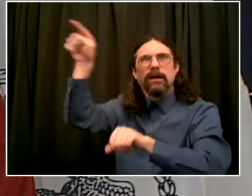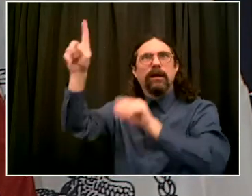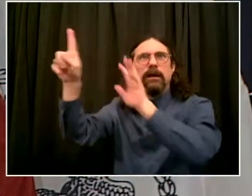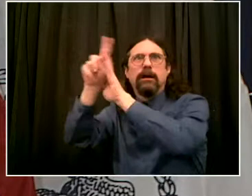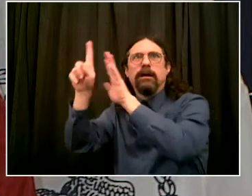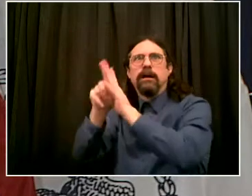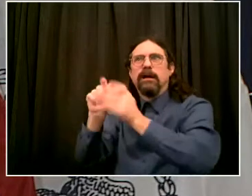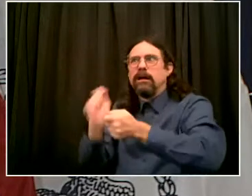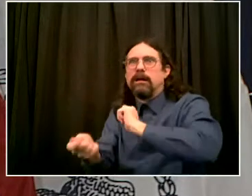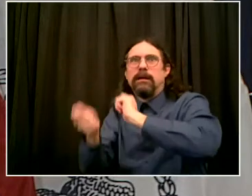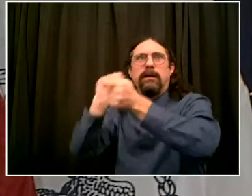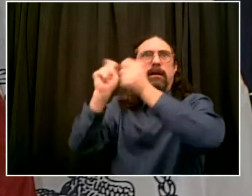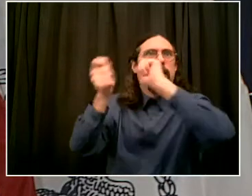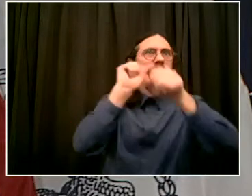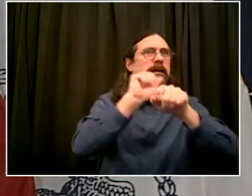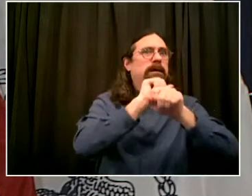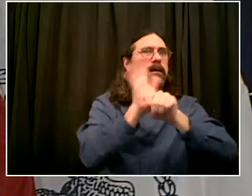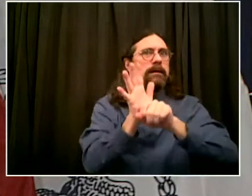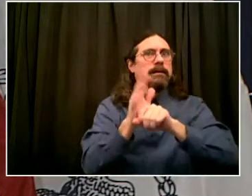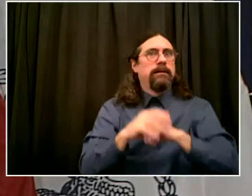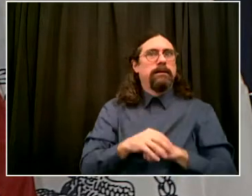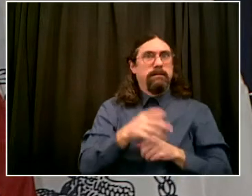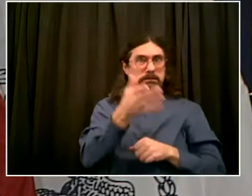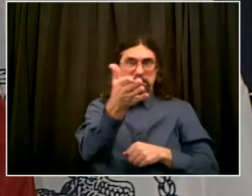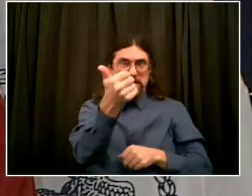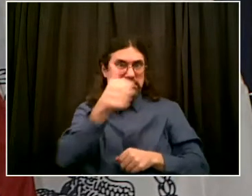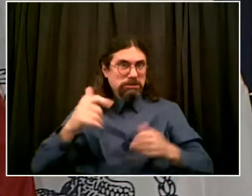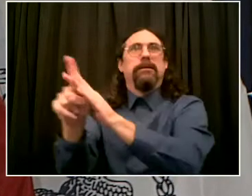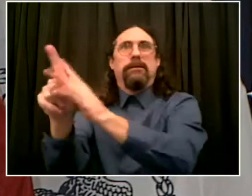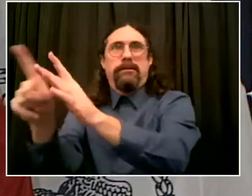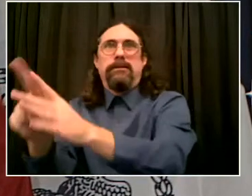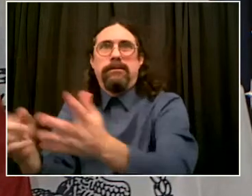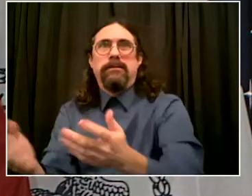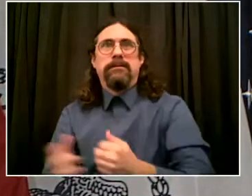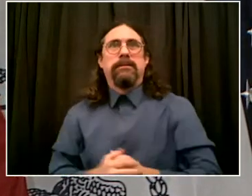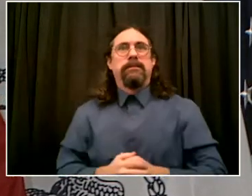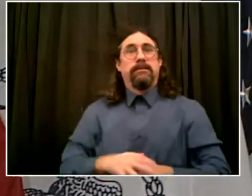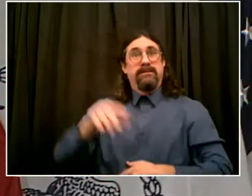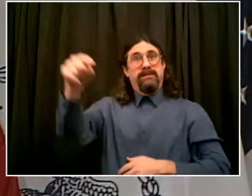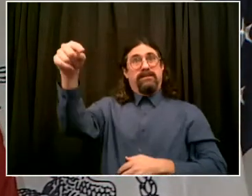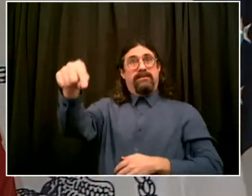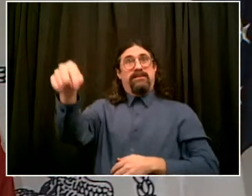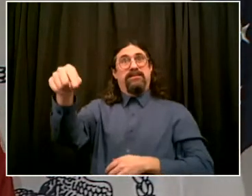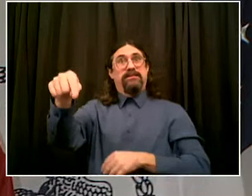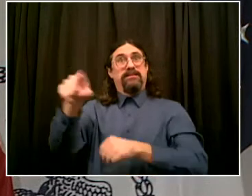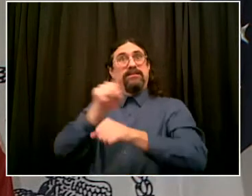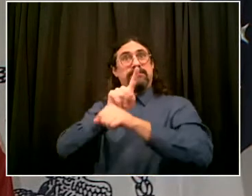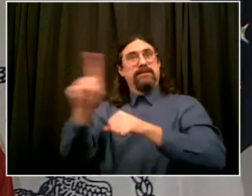GOING TO TURN TO DR. VARMA AND THEN DR. CHOKSHI AND DREK.